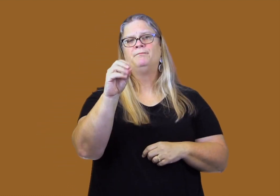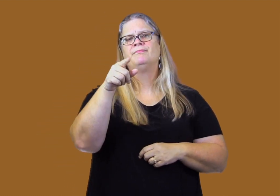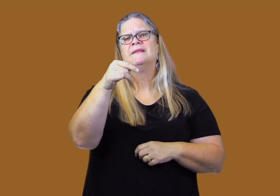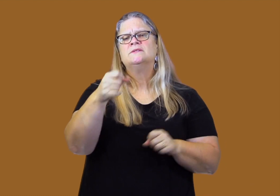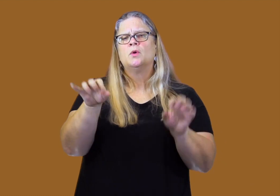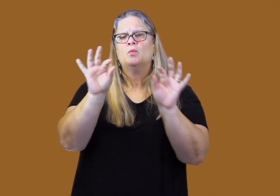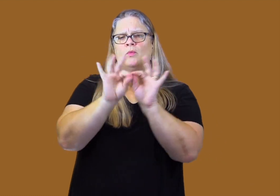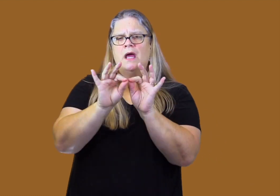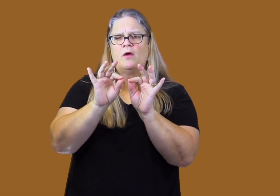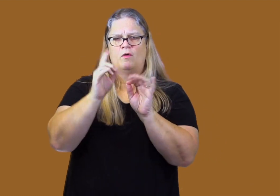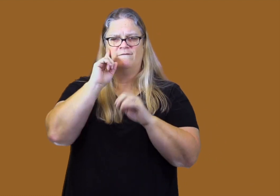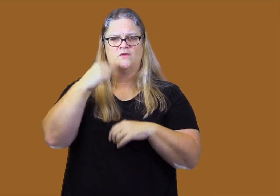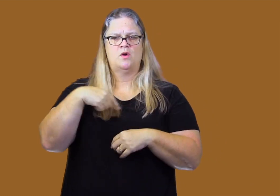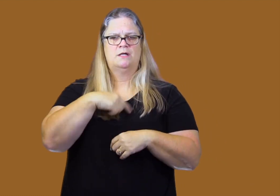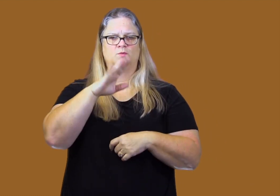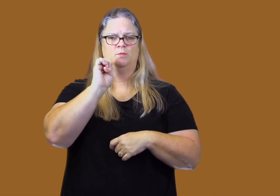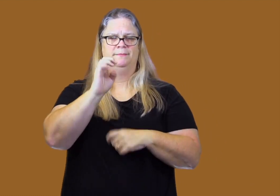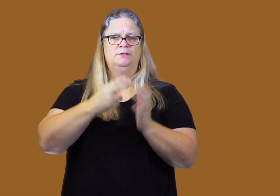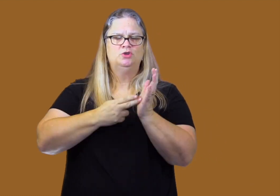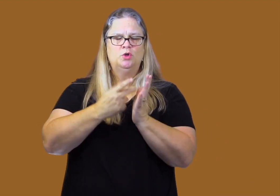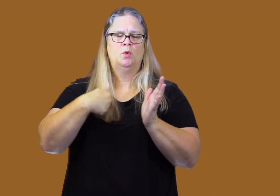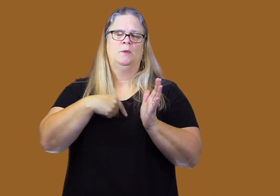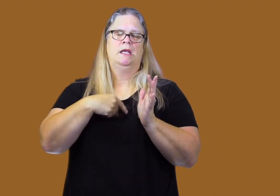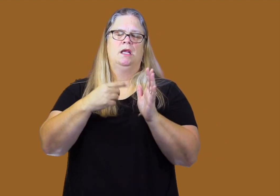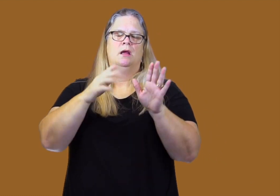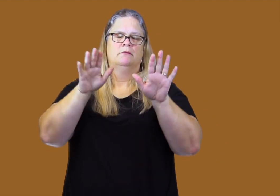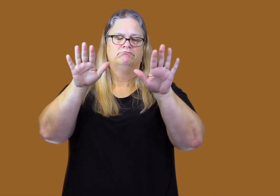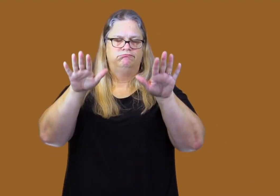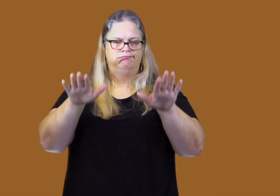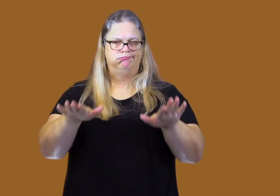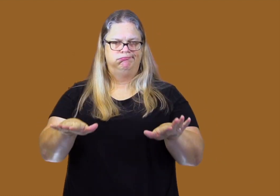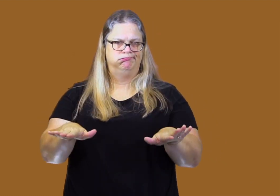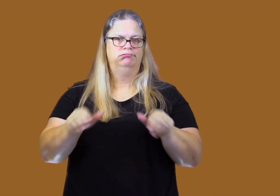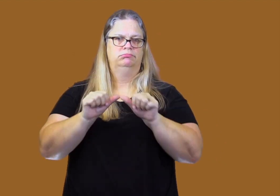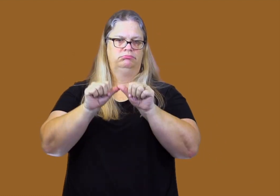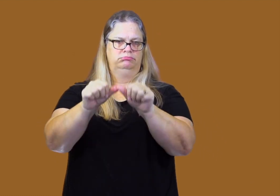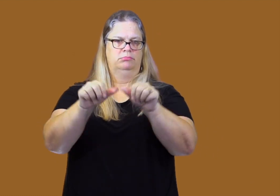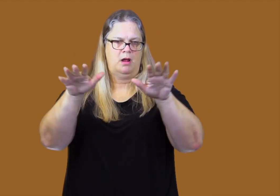So, it is critical for us to ensure that we remain calm,